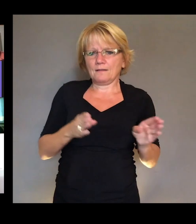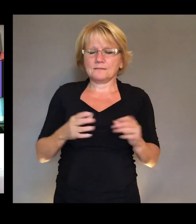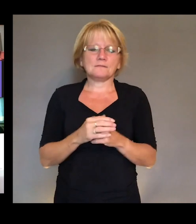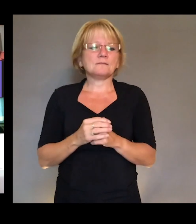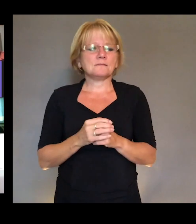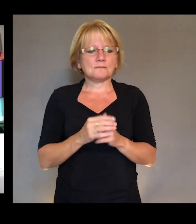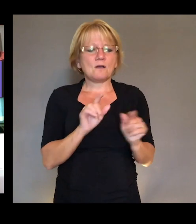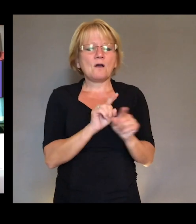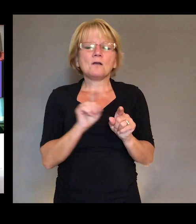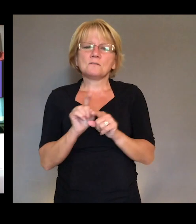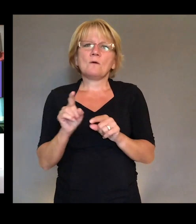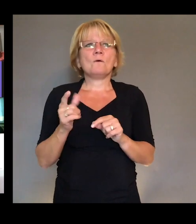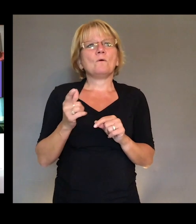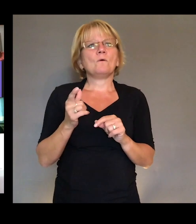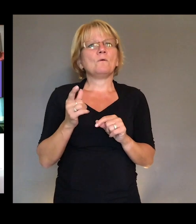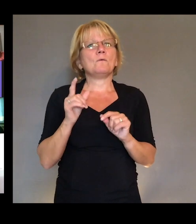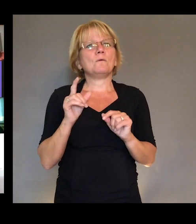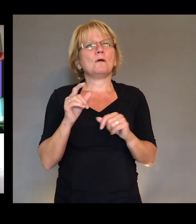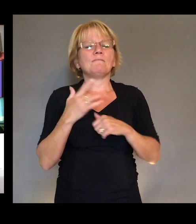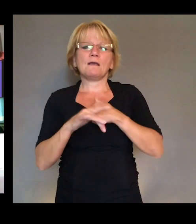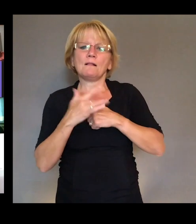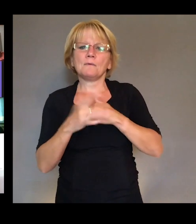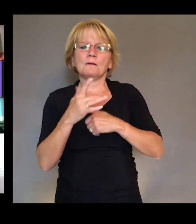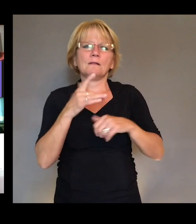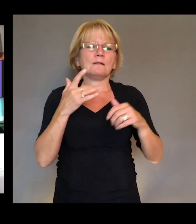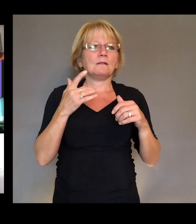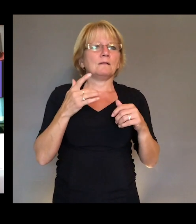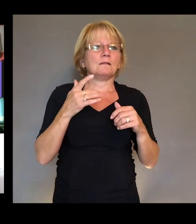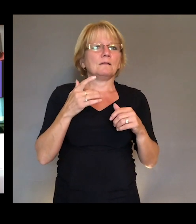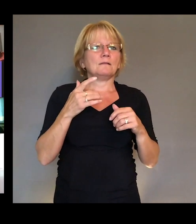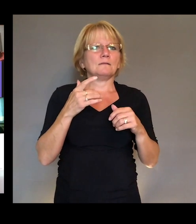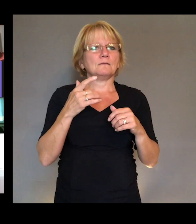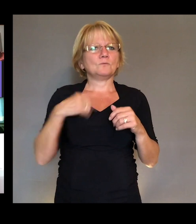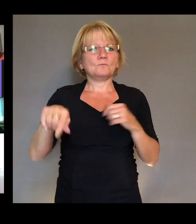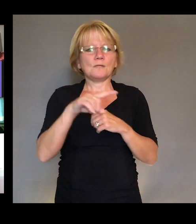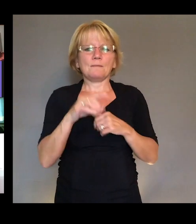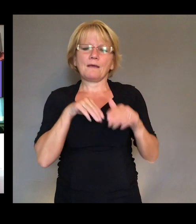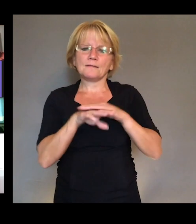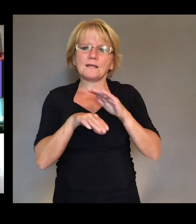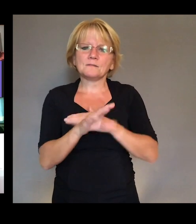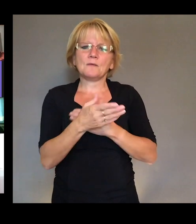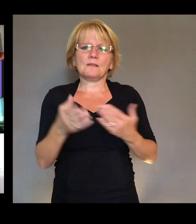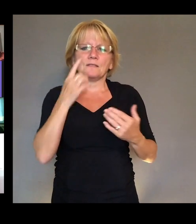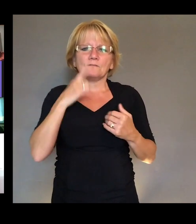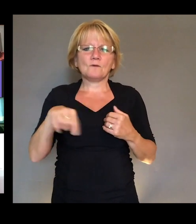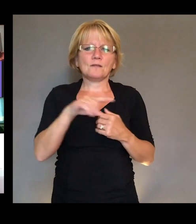I think I would also add, you know, accessibility, you know, the technicality of having things that are accessible,